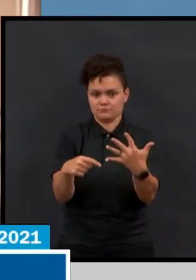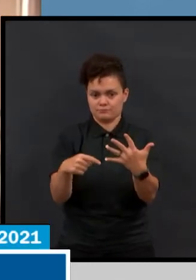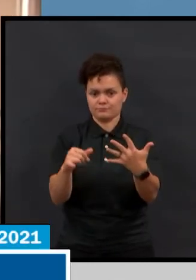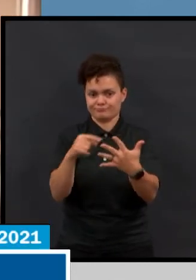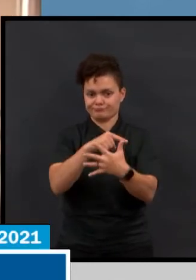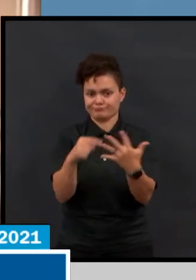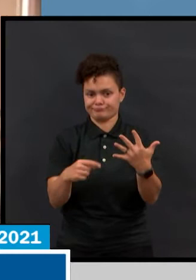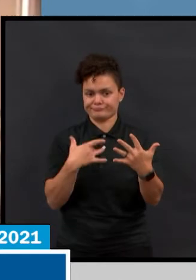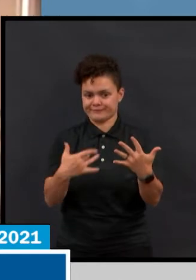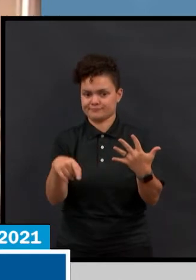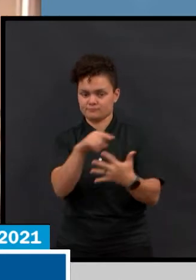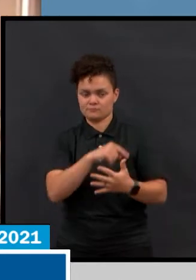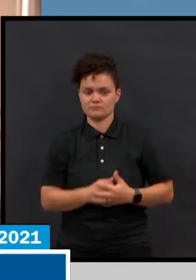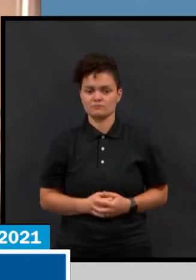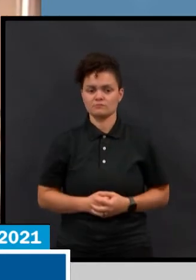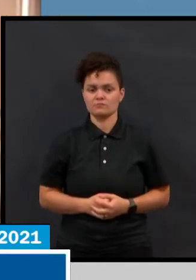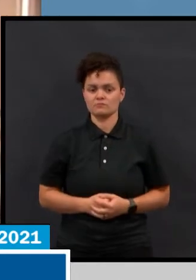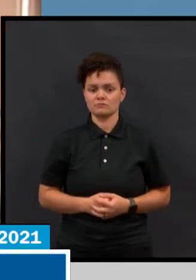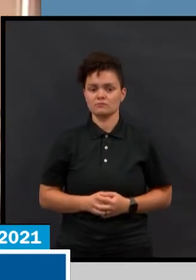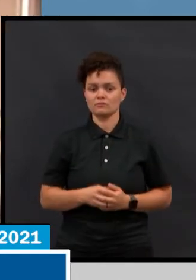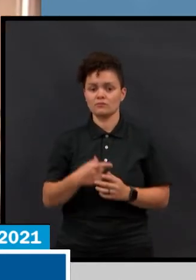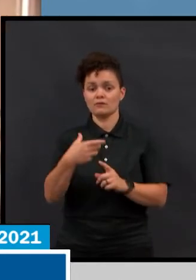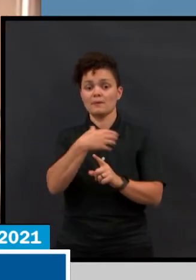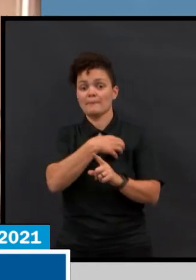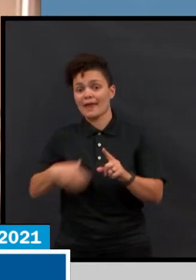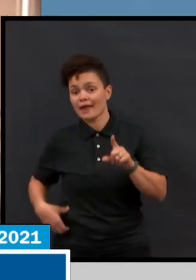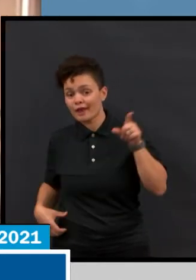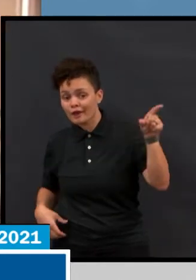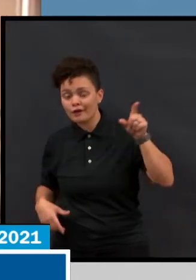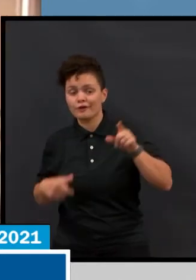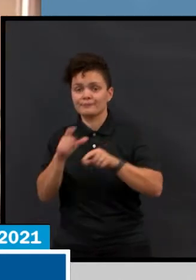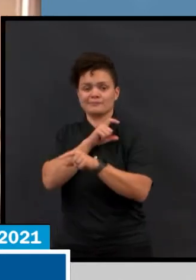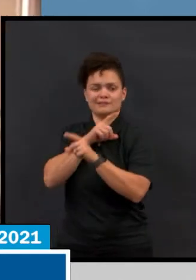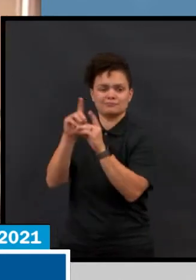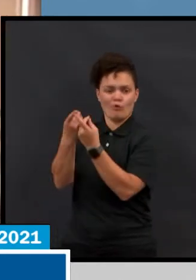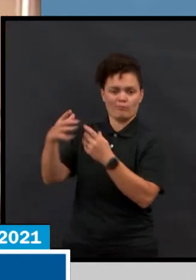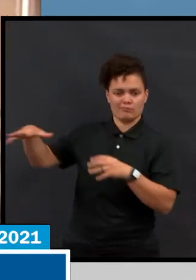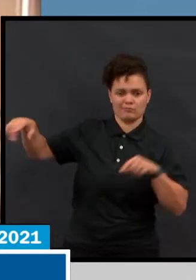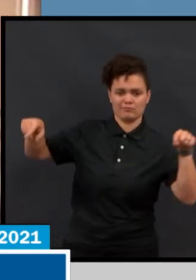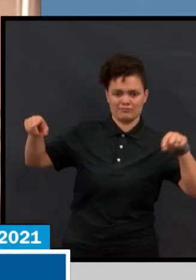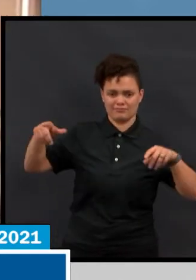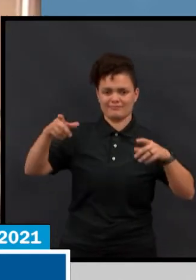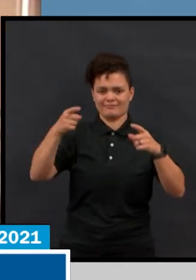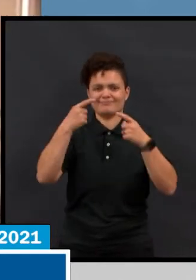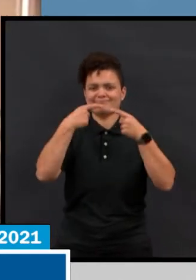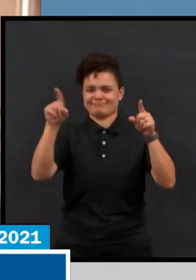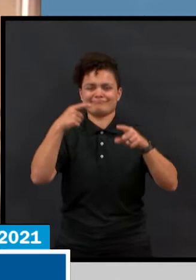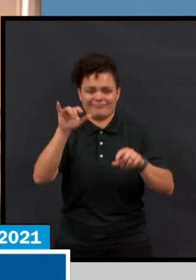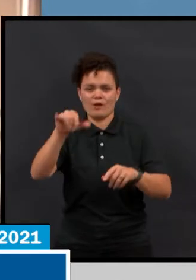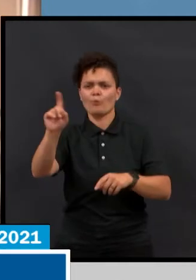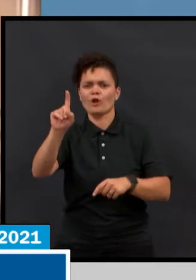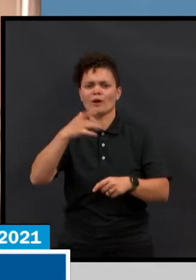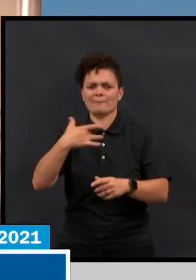police department announced a focus on five hot spots that were accounting for 26 of the homicides